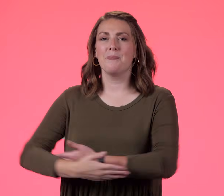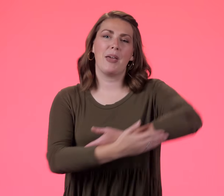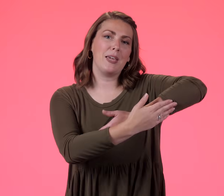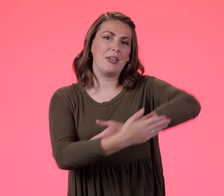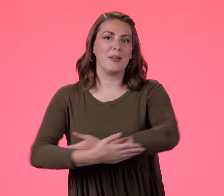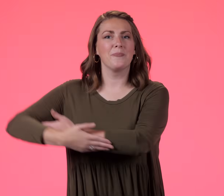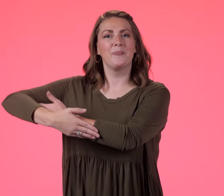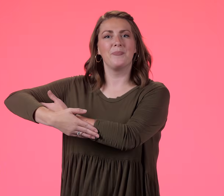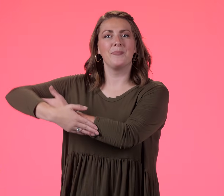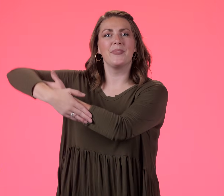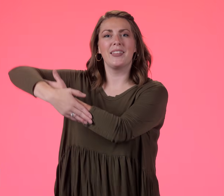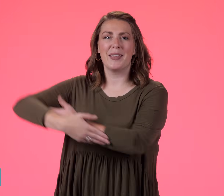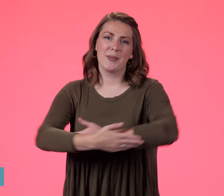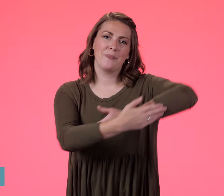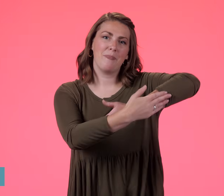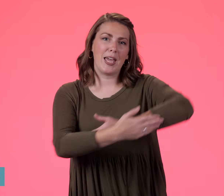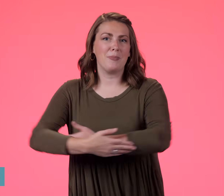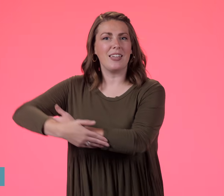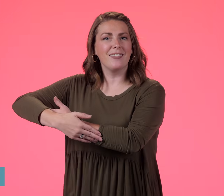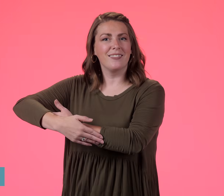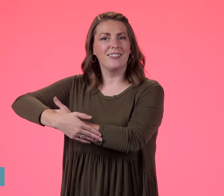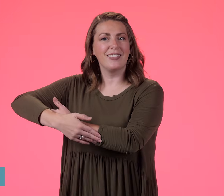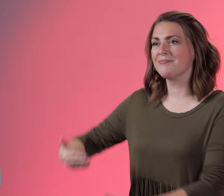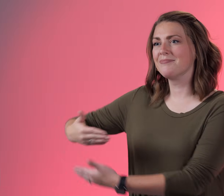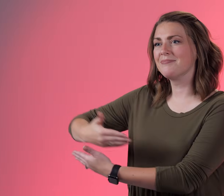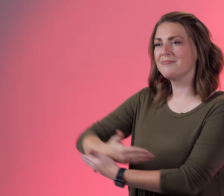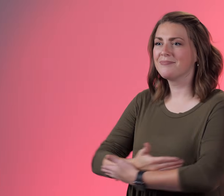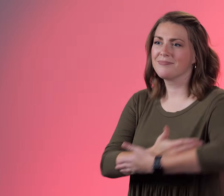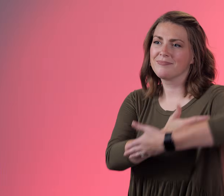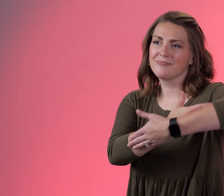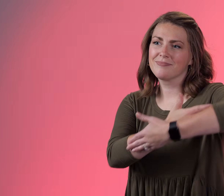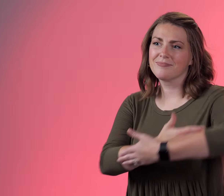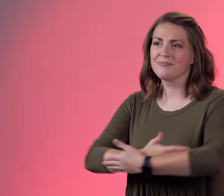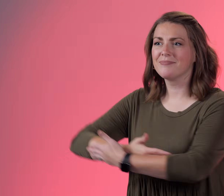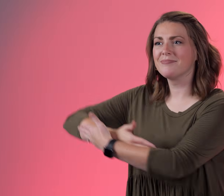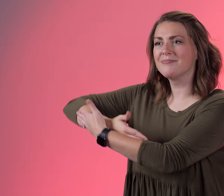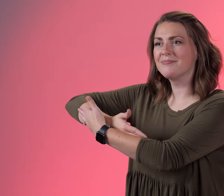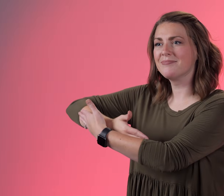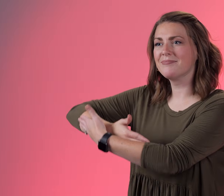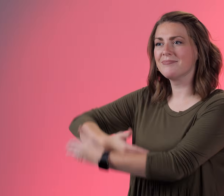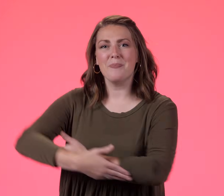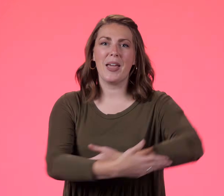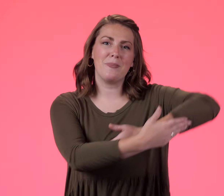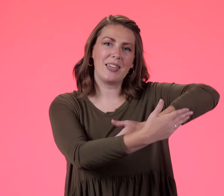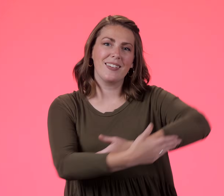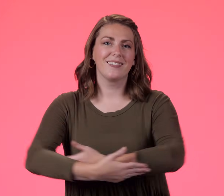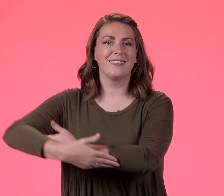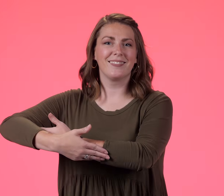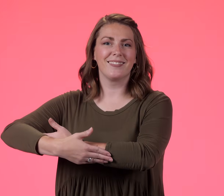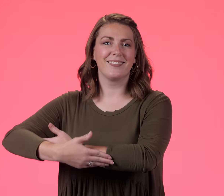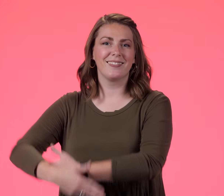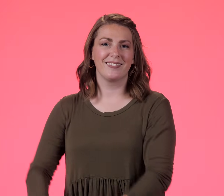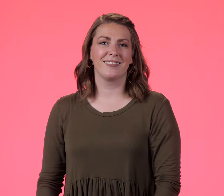Baby. Baby. You're just rocking the baby. Baby.